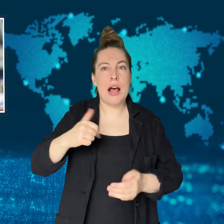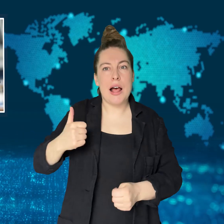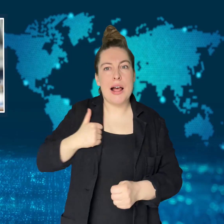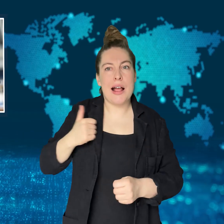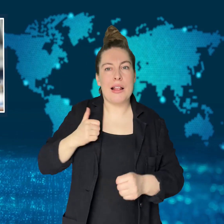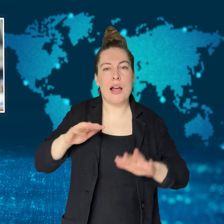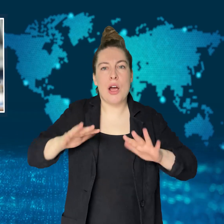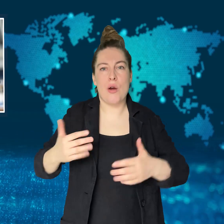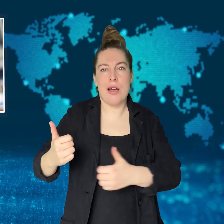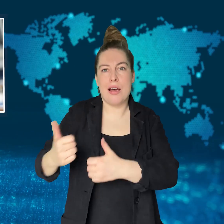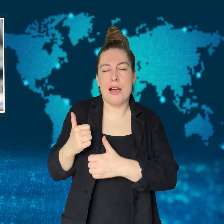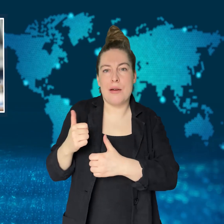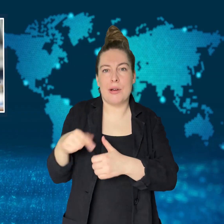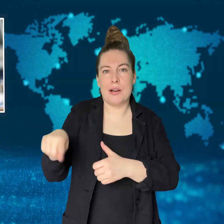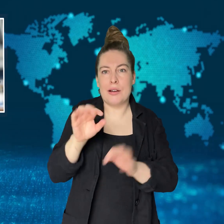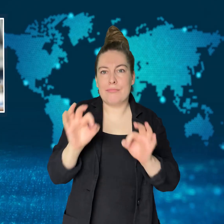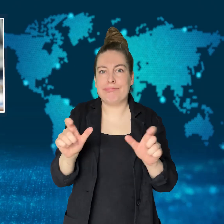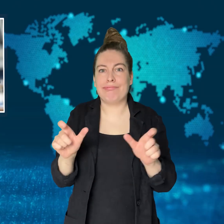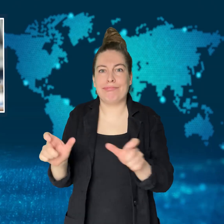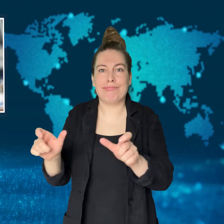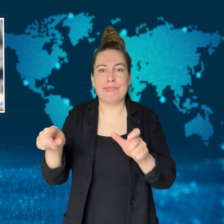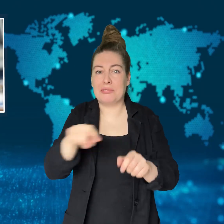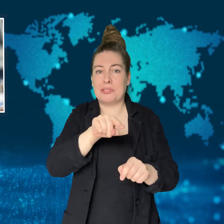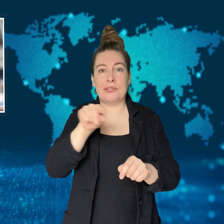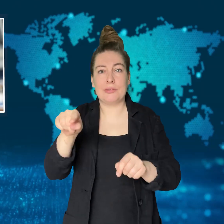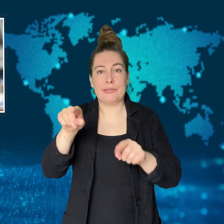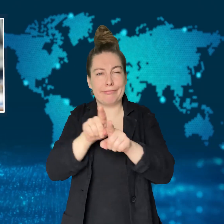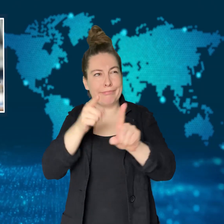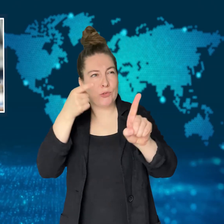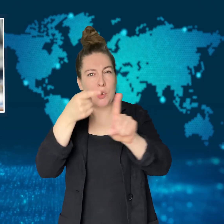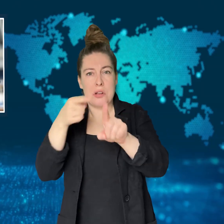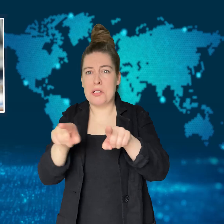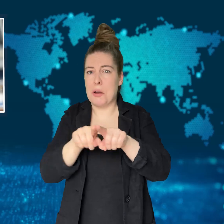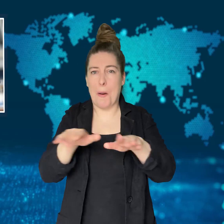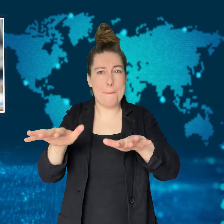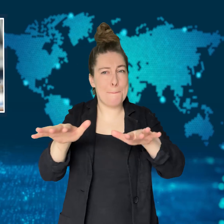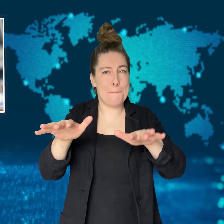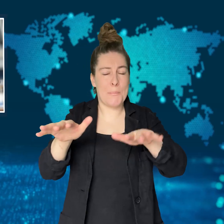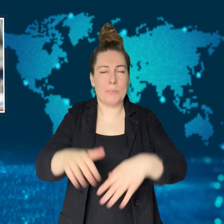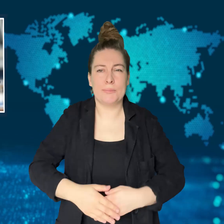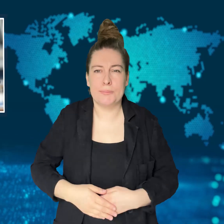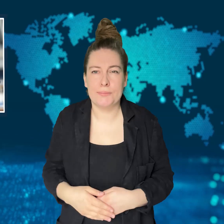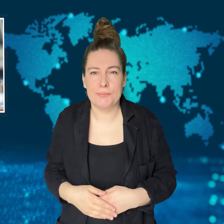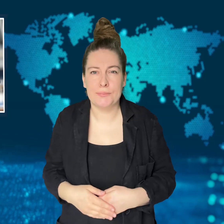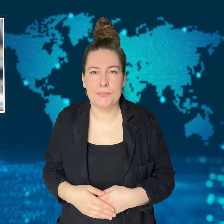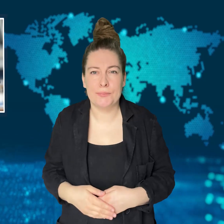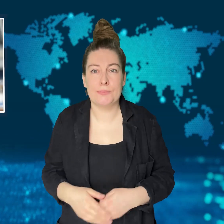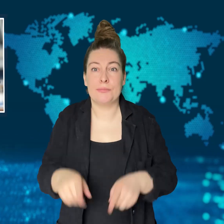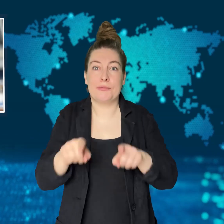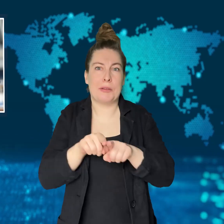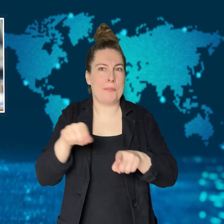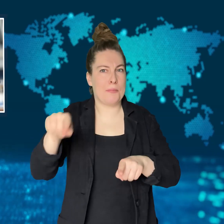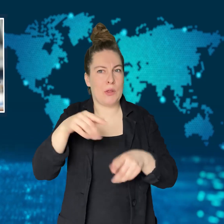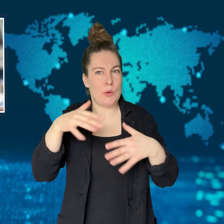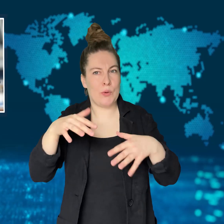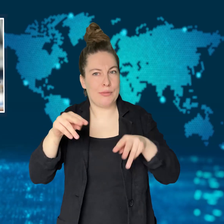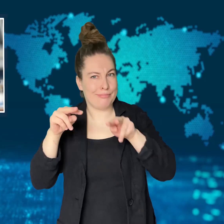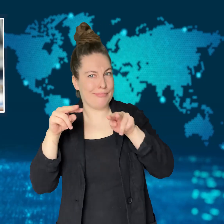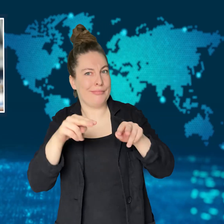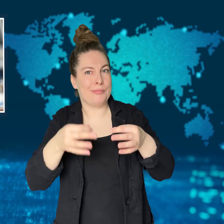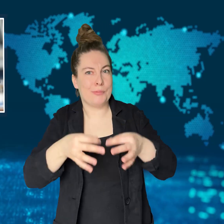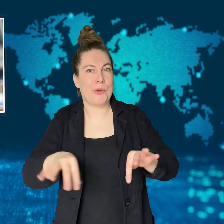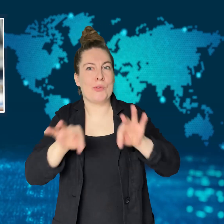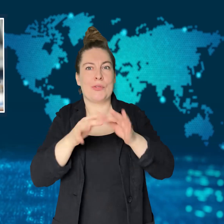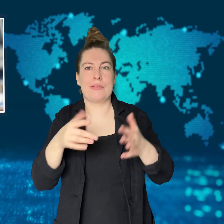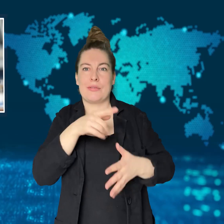and Canada's defenses. They are highlighting the need to retaliate